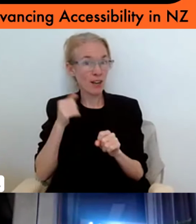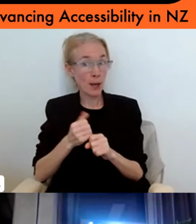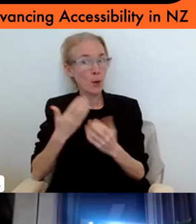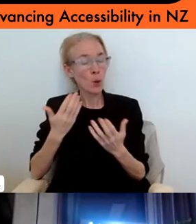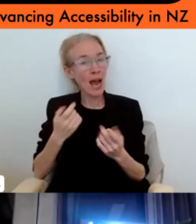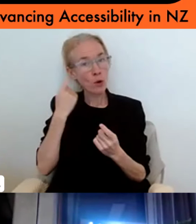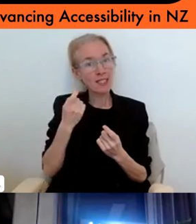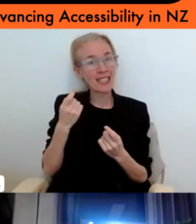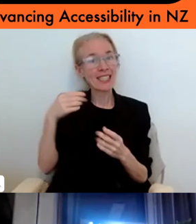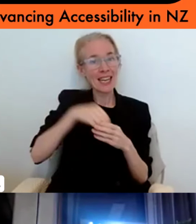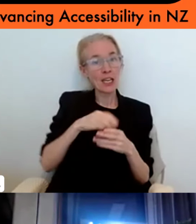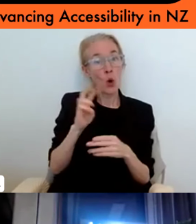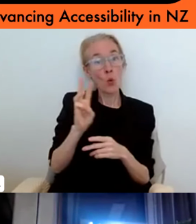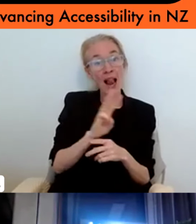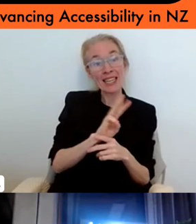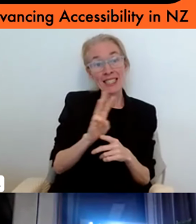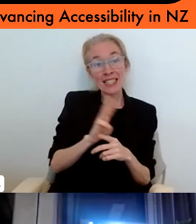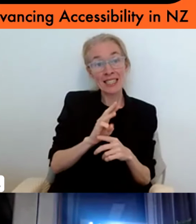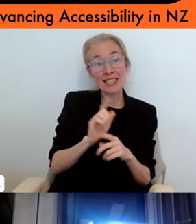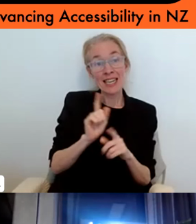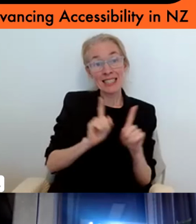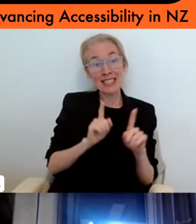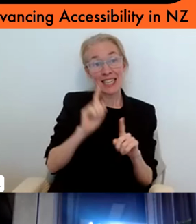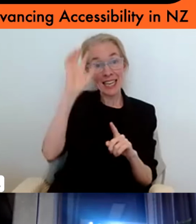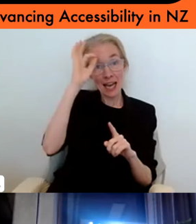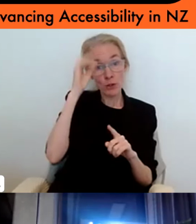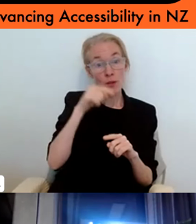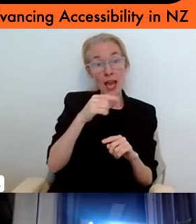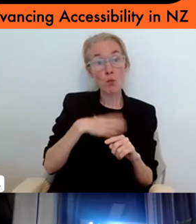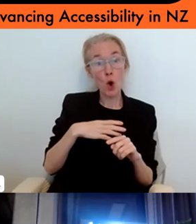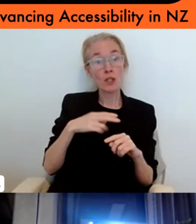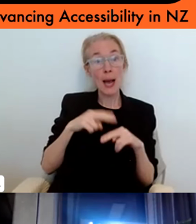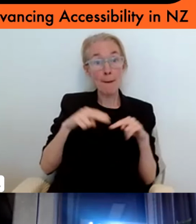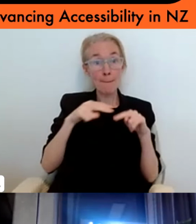at 20% of apartment buildings to actually have good Lifemark 4-star